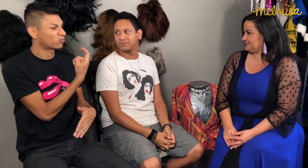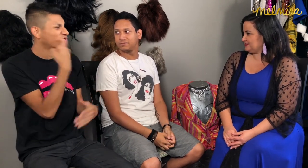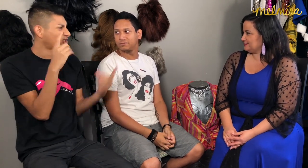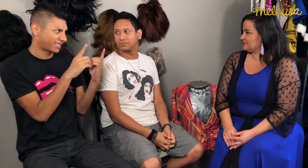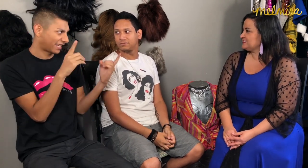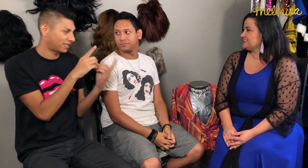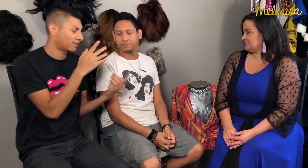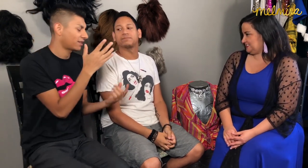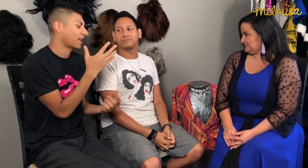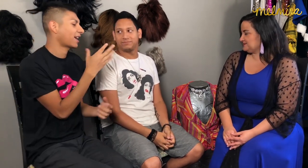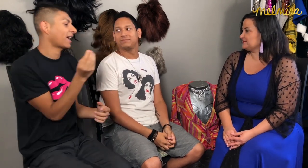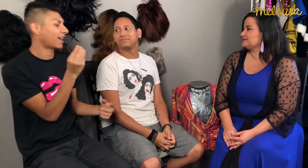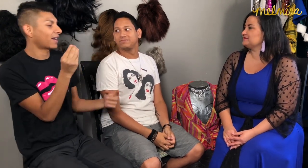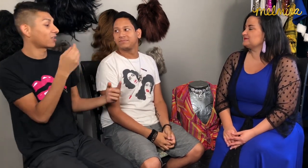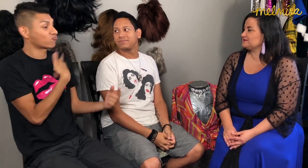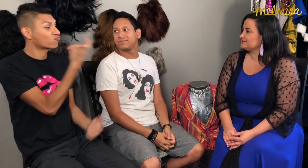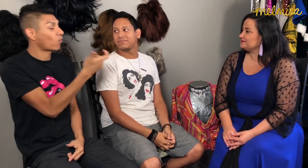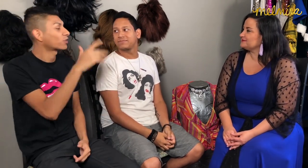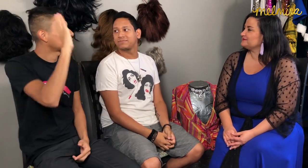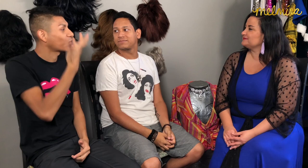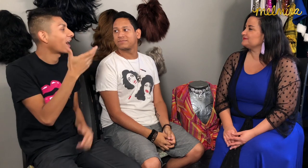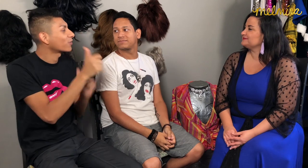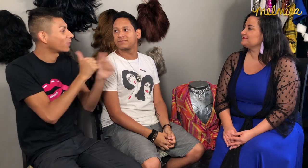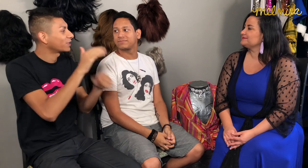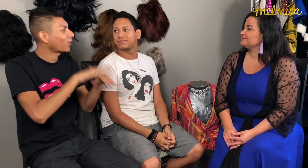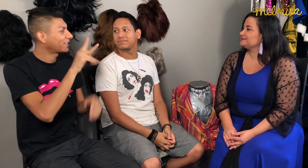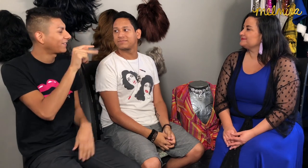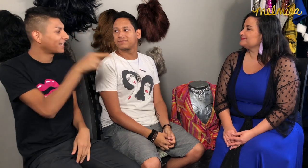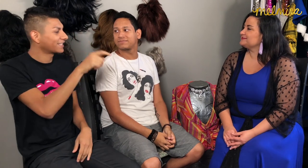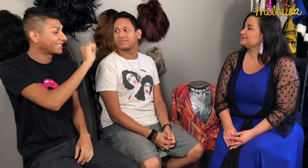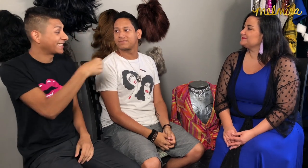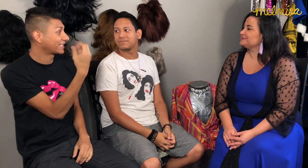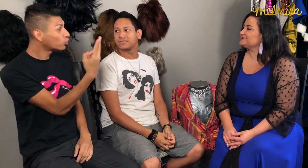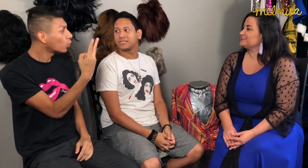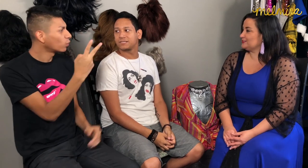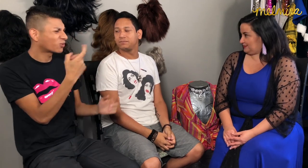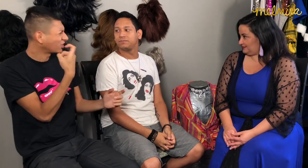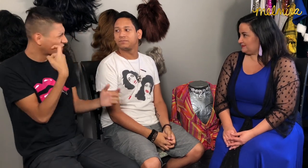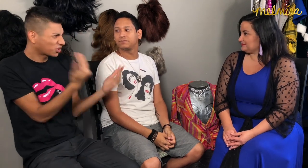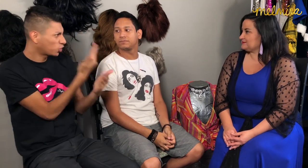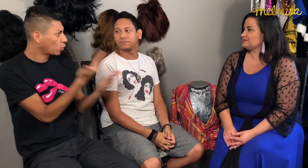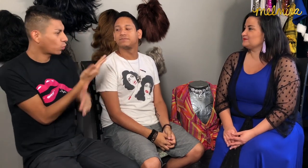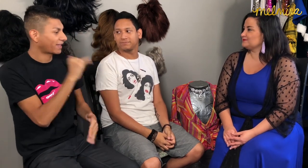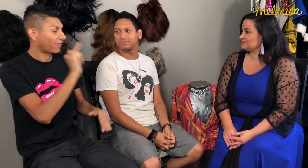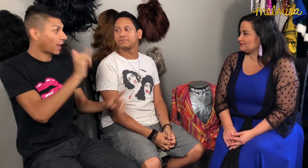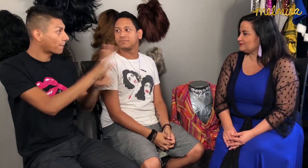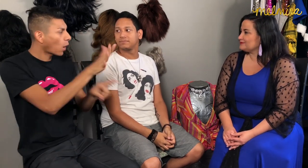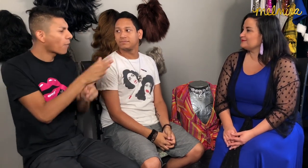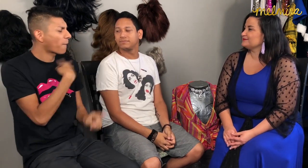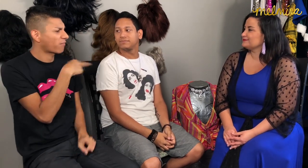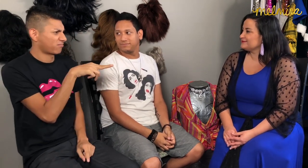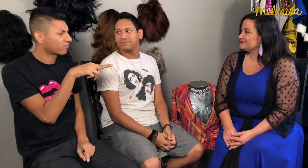had just started dating. We watched the second season of RuPaul's Drag Race. It was new and popular at that time. I was shocked.